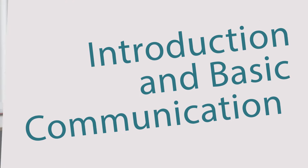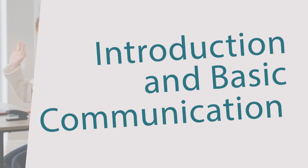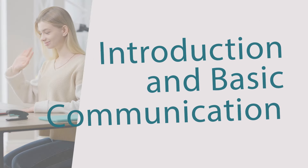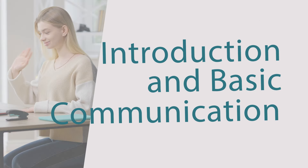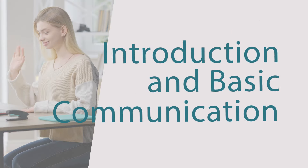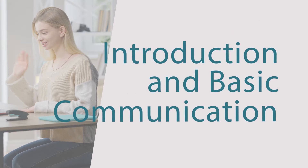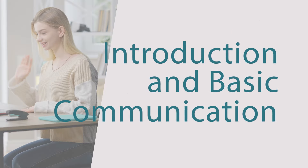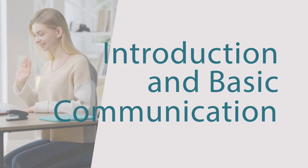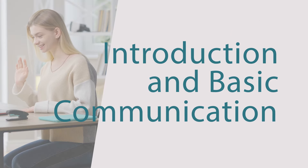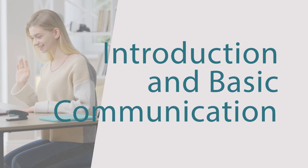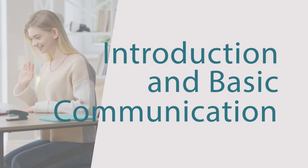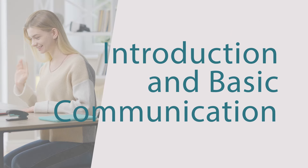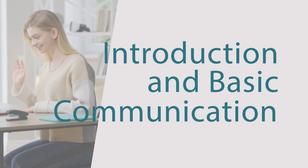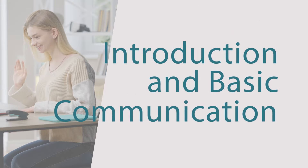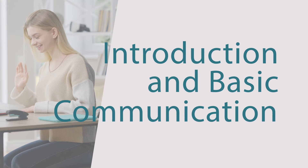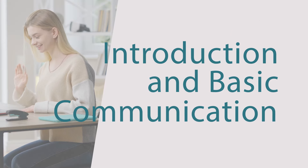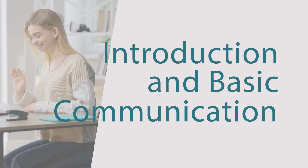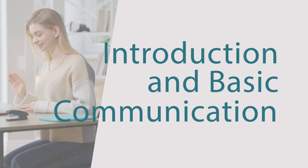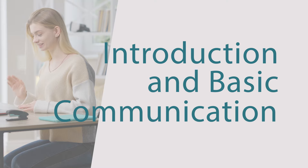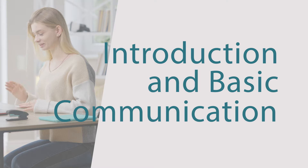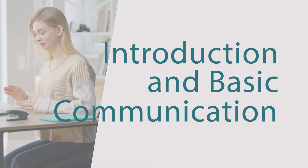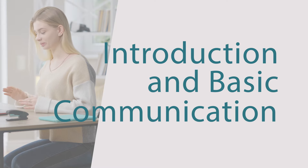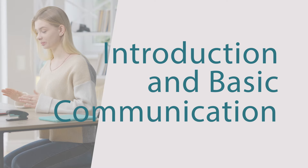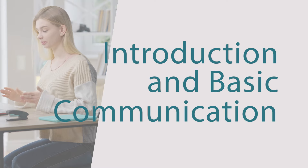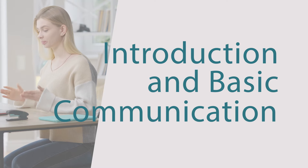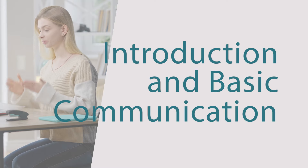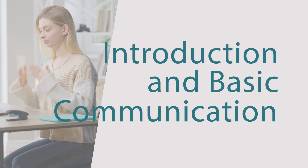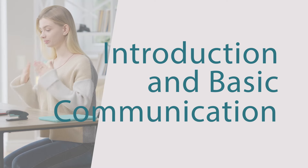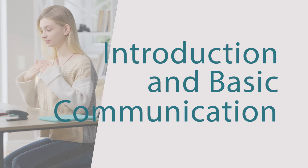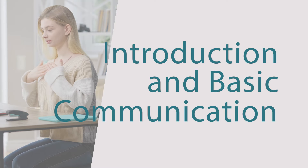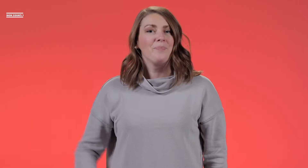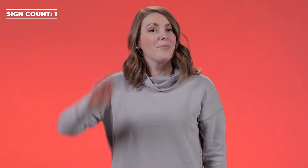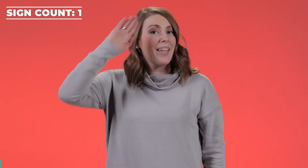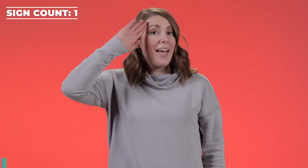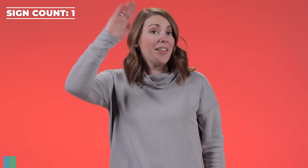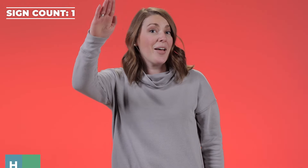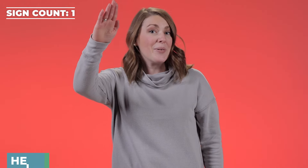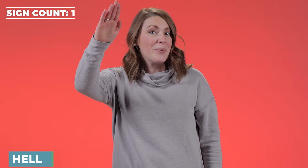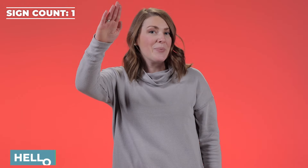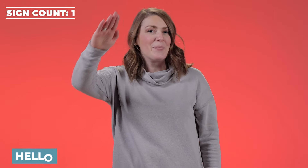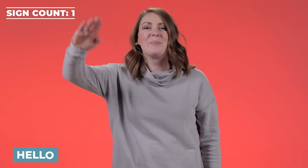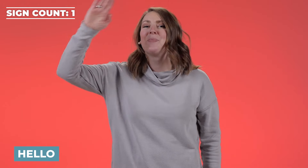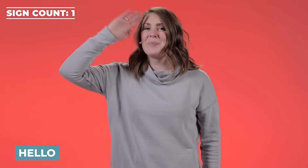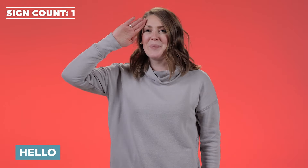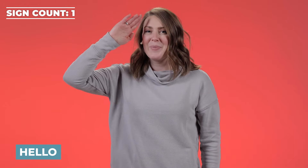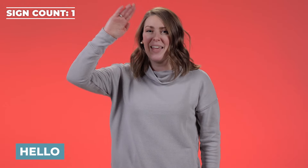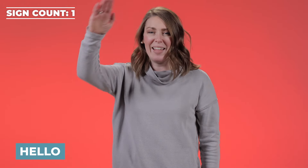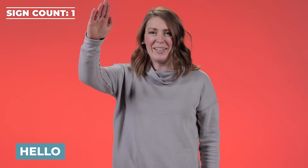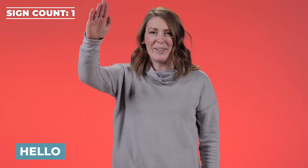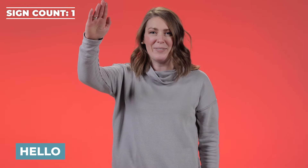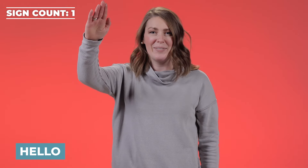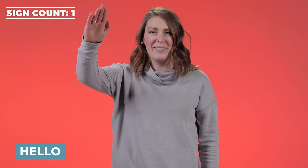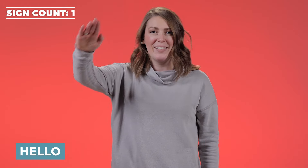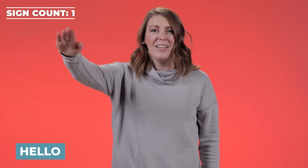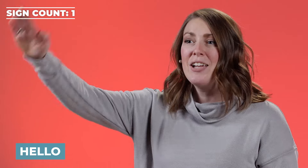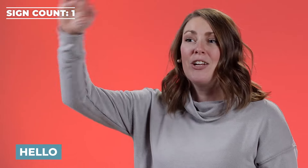Now, to signs for introduction and basic communication. Hello.